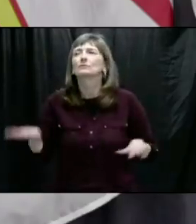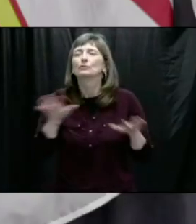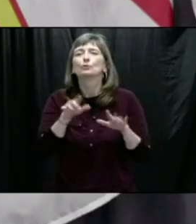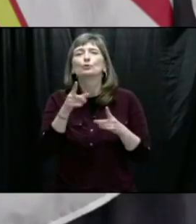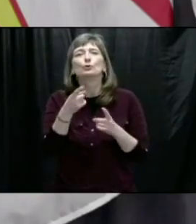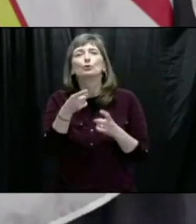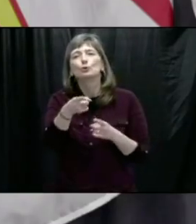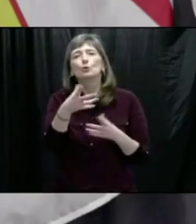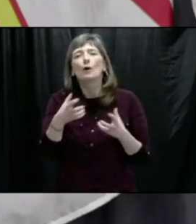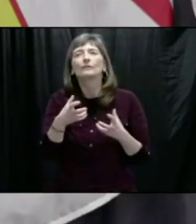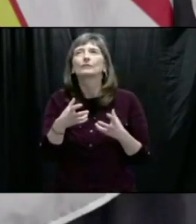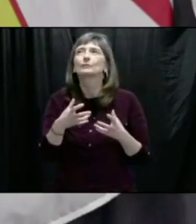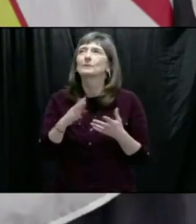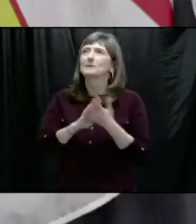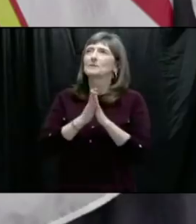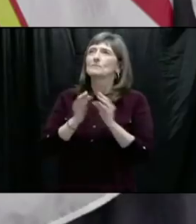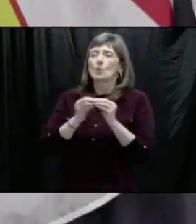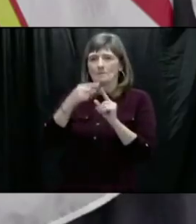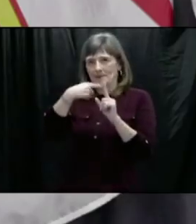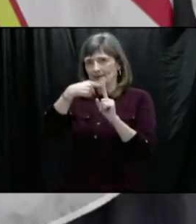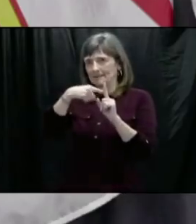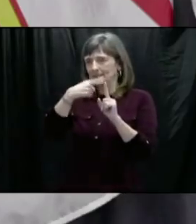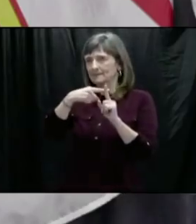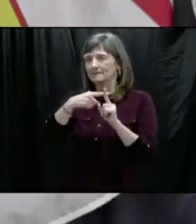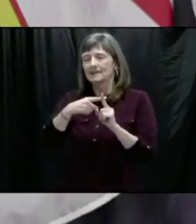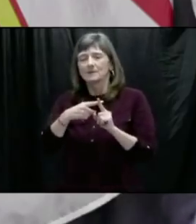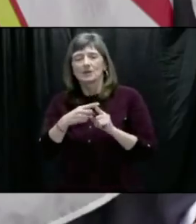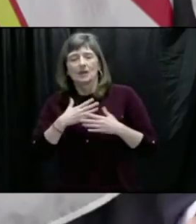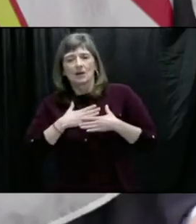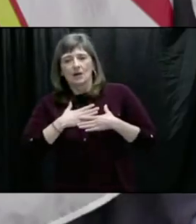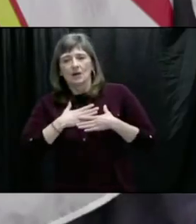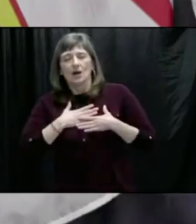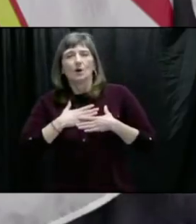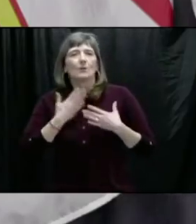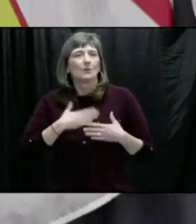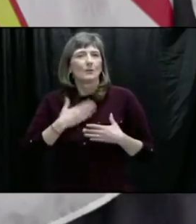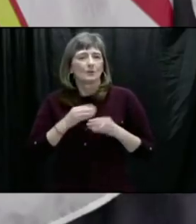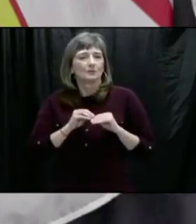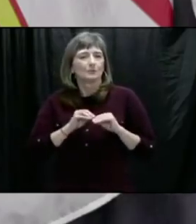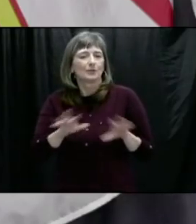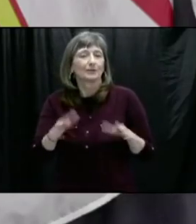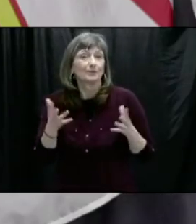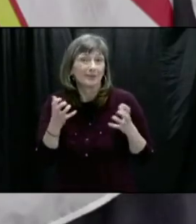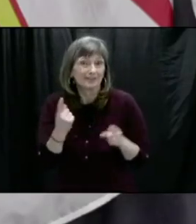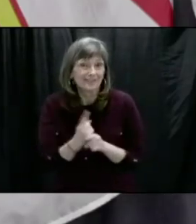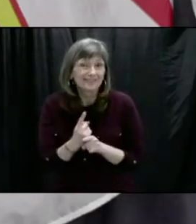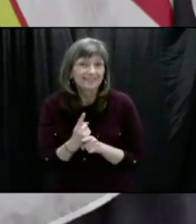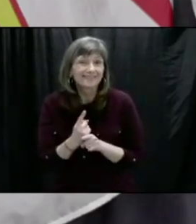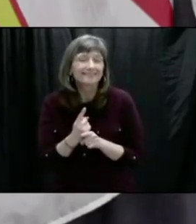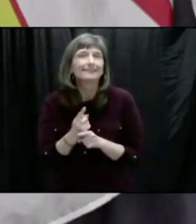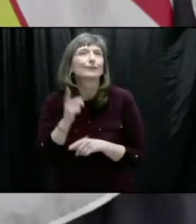PROVINCE THAT WANT TO PUT SOME POSITIVITY IN PEOPLE'S LIVES.